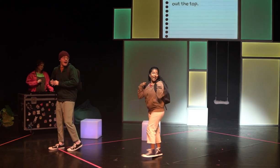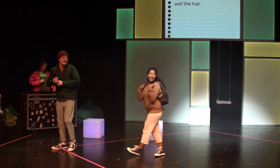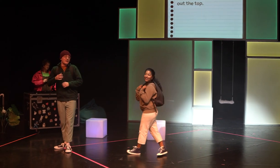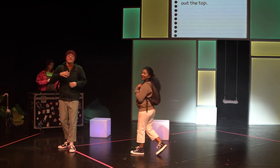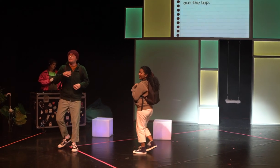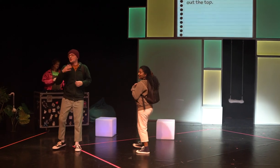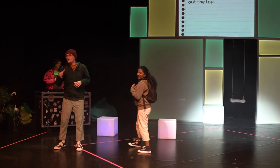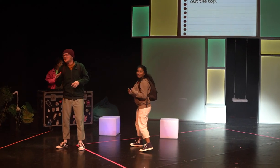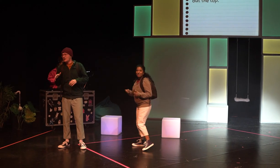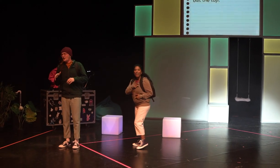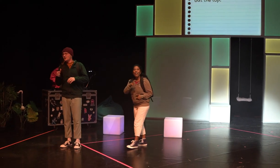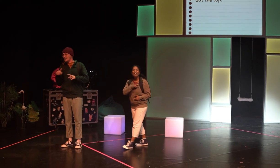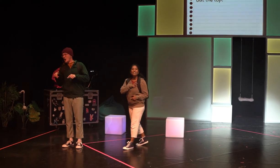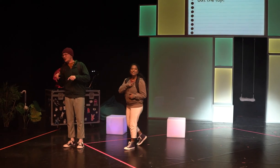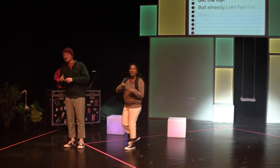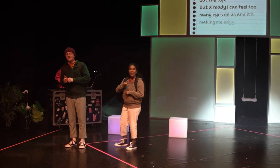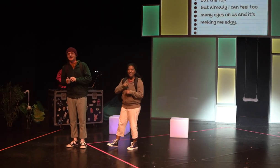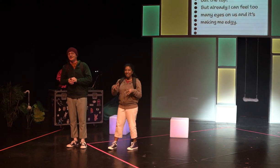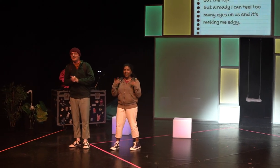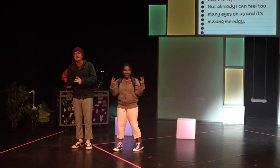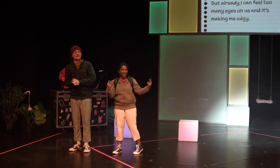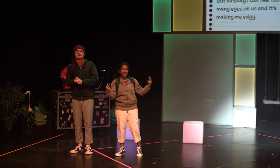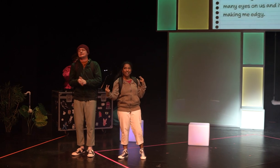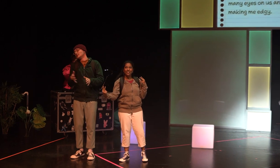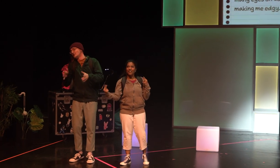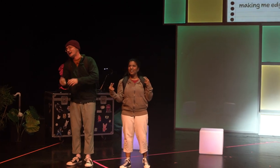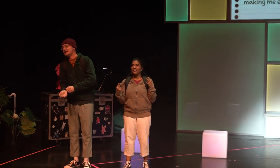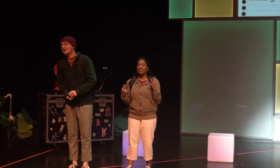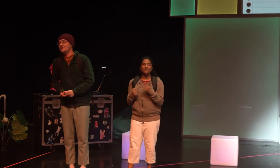top. But already I can feel too many eyes on us, and it's uh it's making me